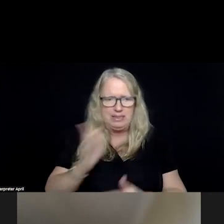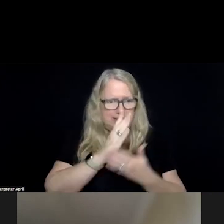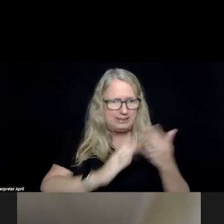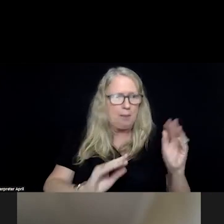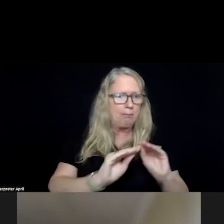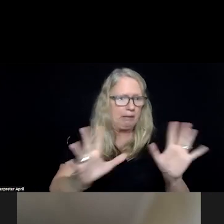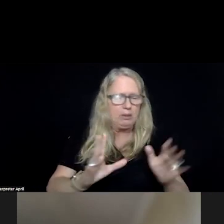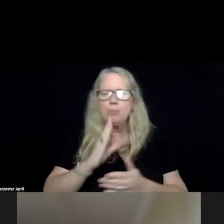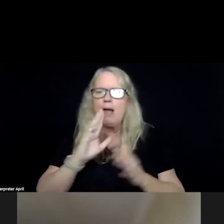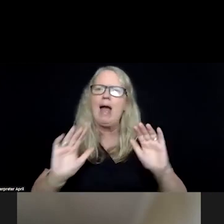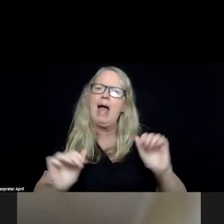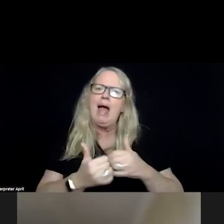THESE COMMUNITIES GET BUILT?